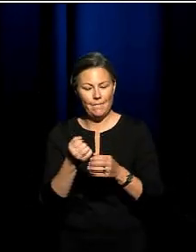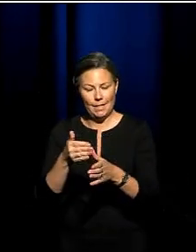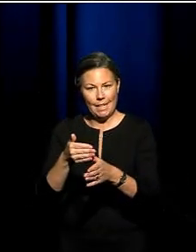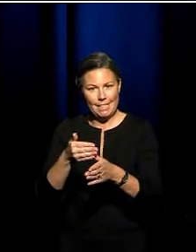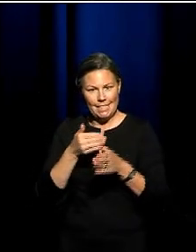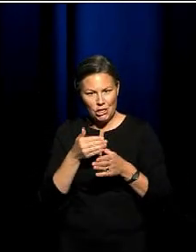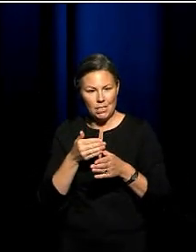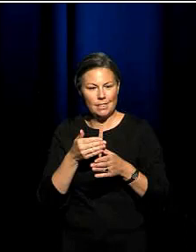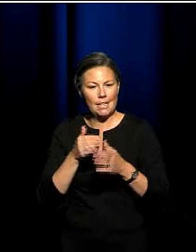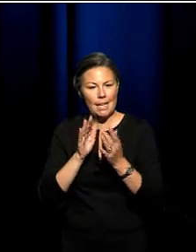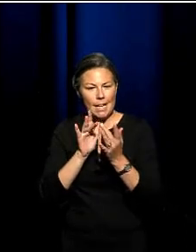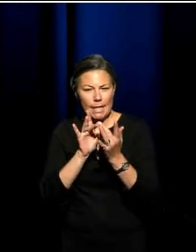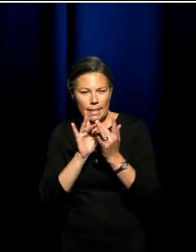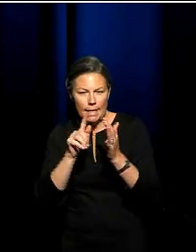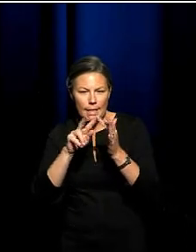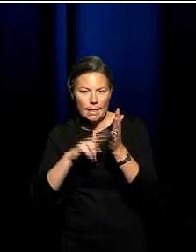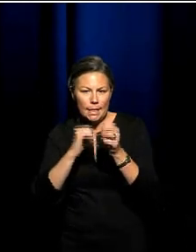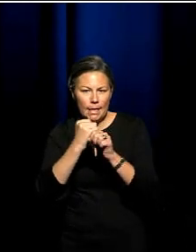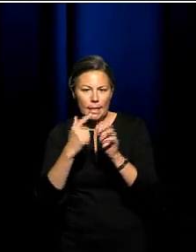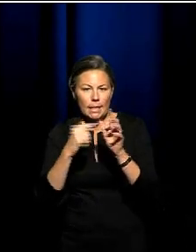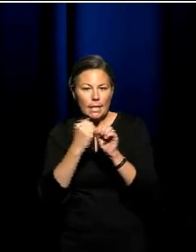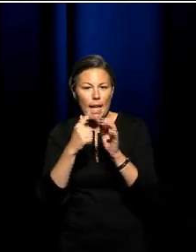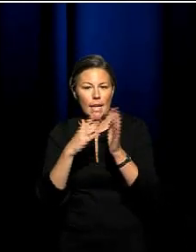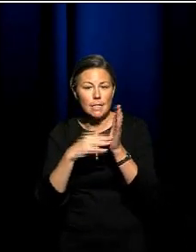communities to ensure the voices of First Nations people in those